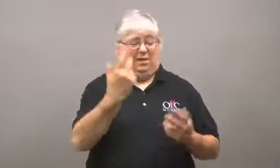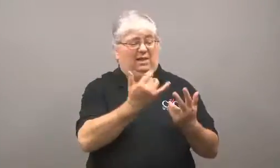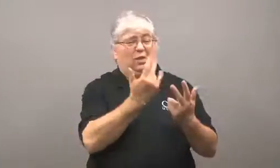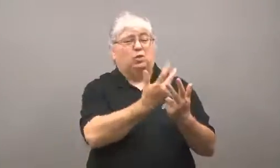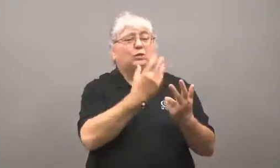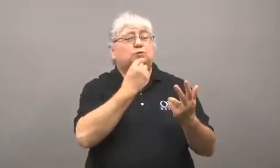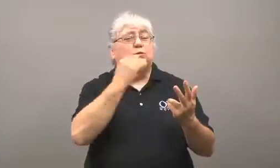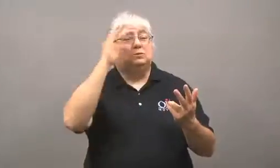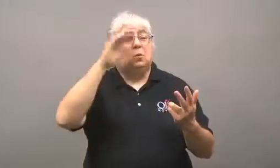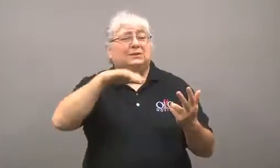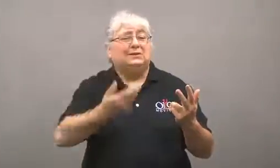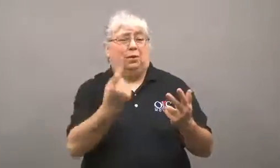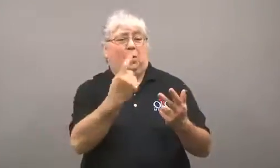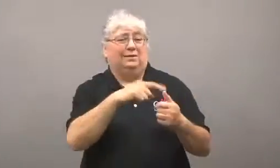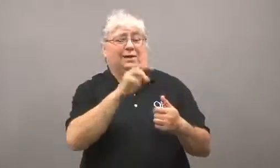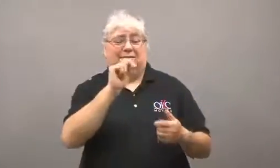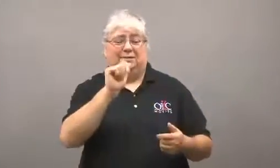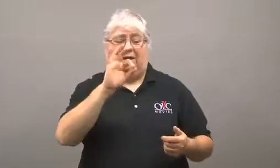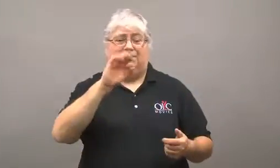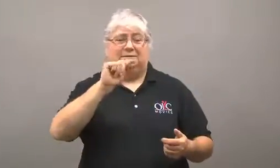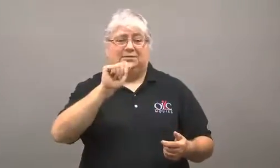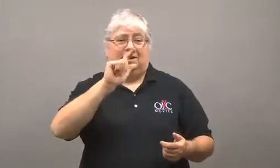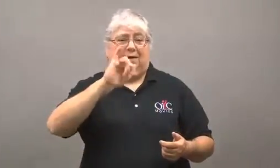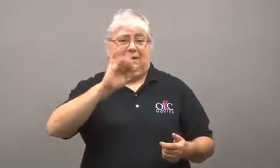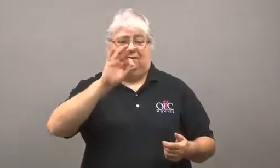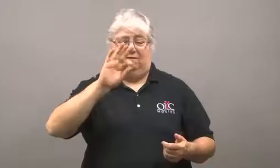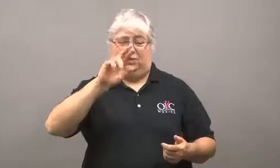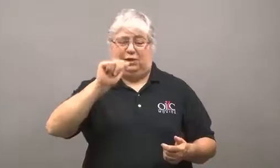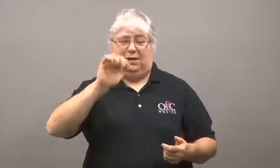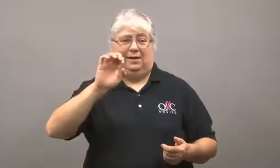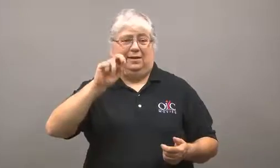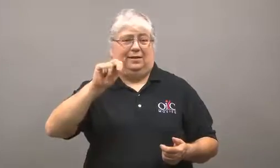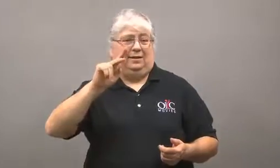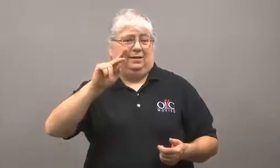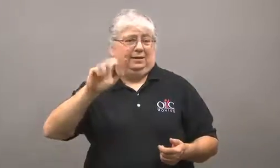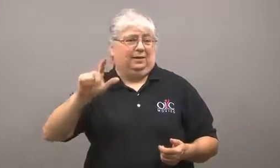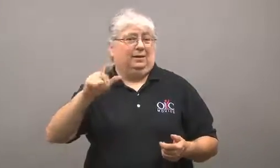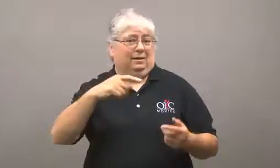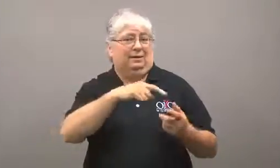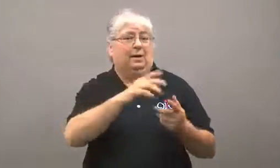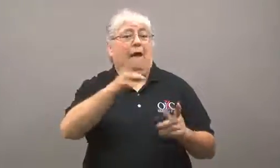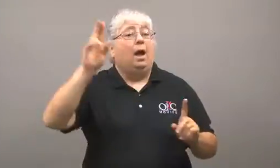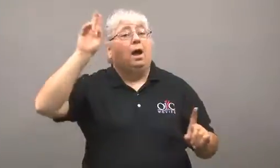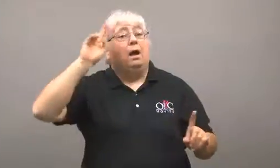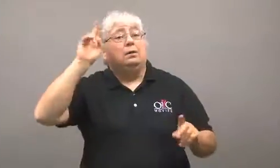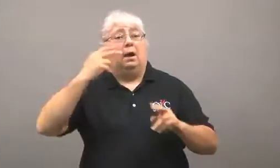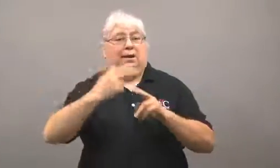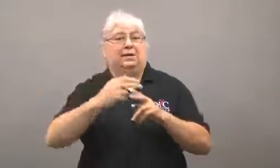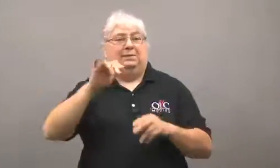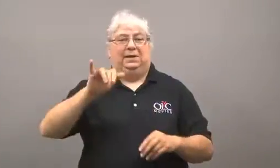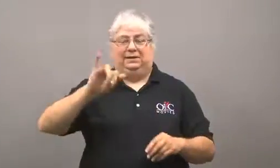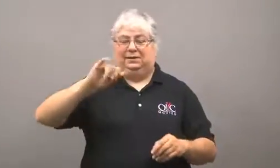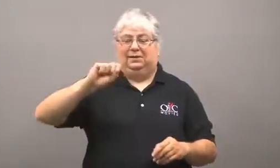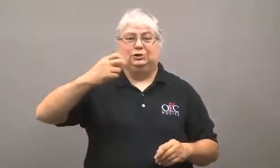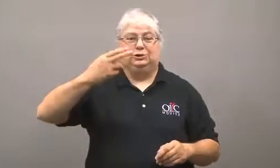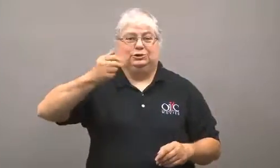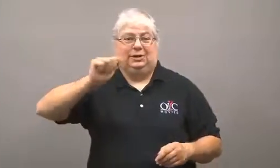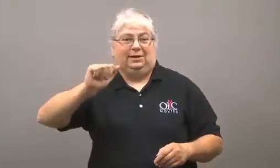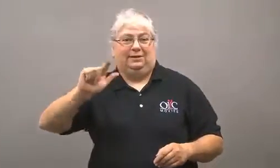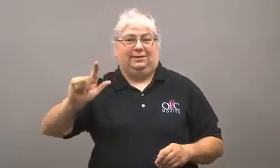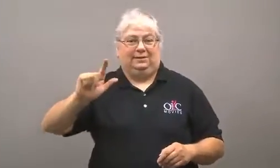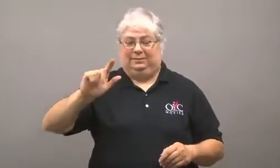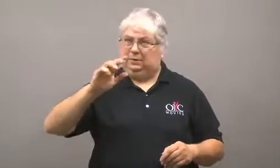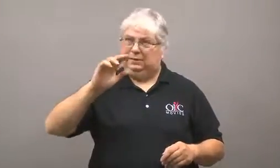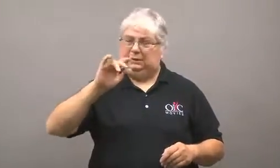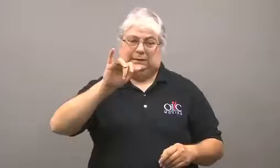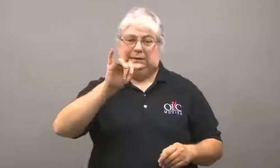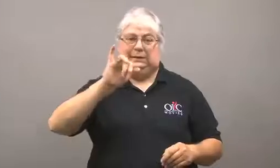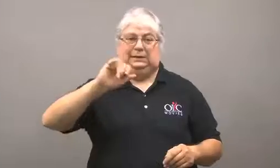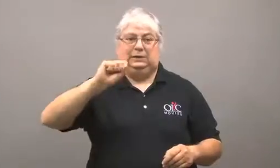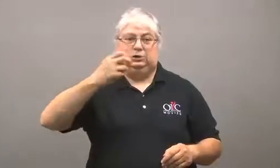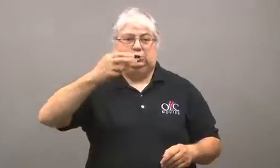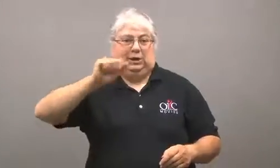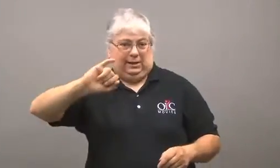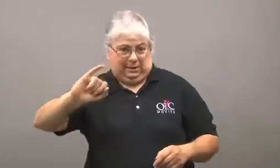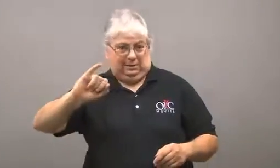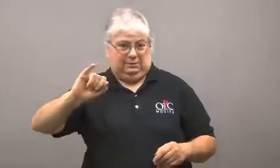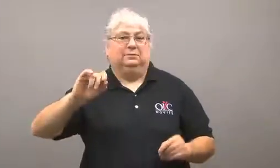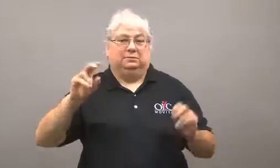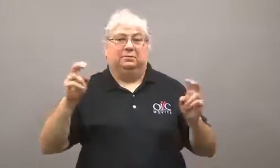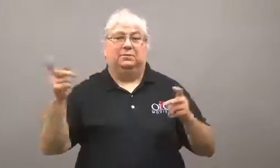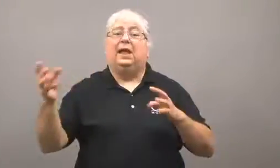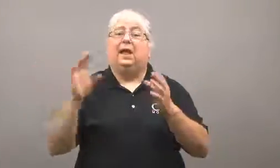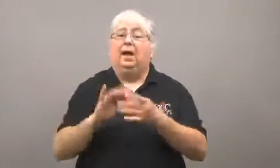Yishai Fraenkel, the uncle of one of the slain Jewish boys, Naftali,